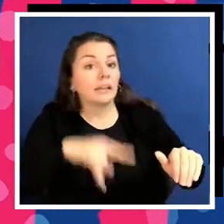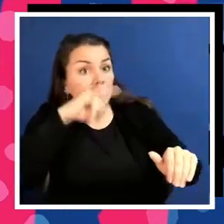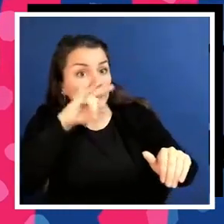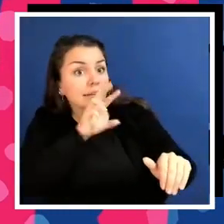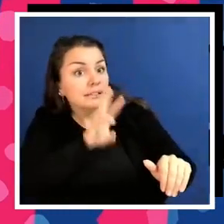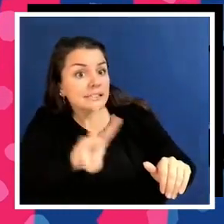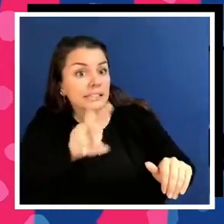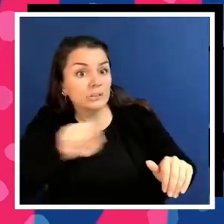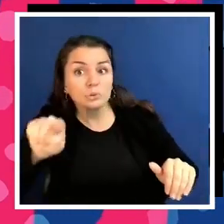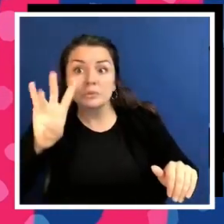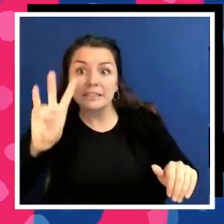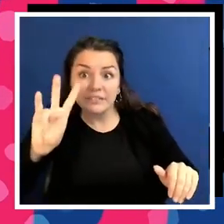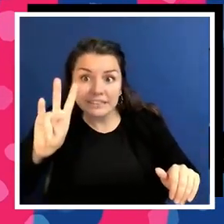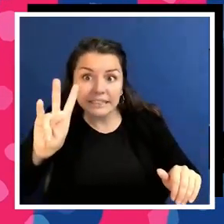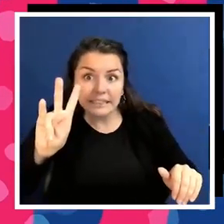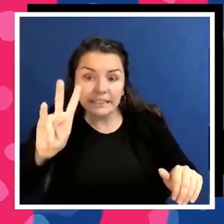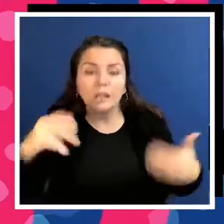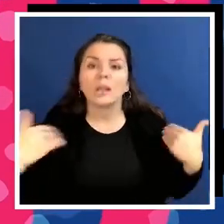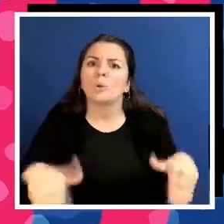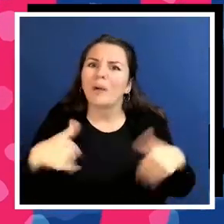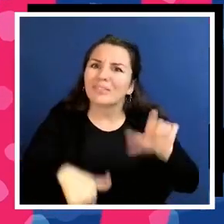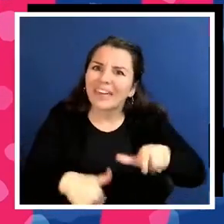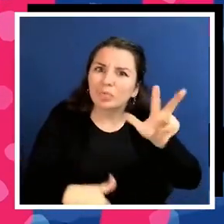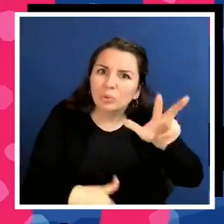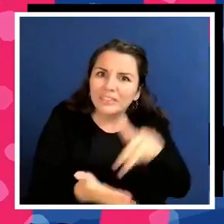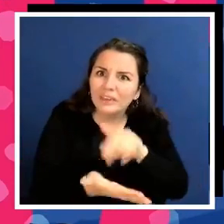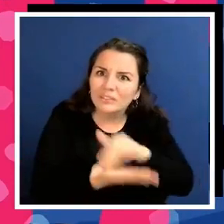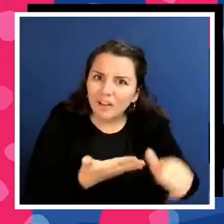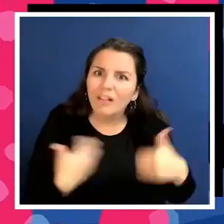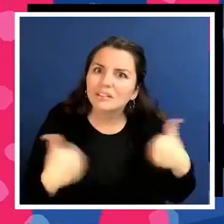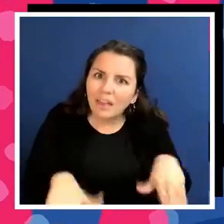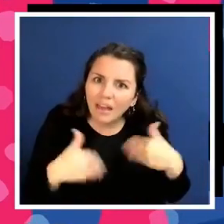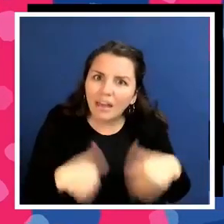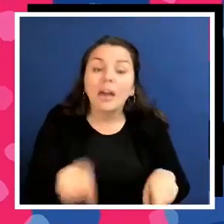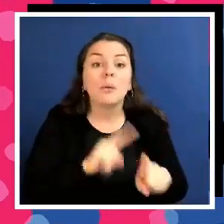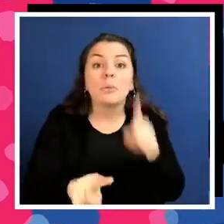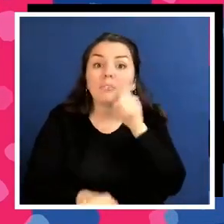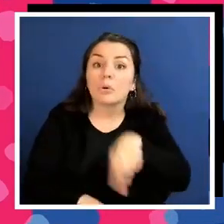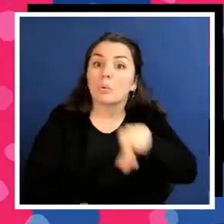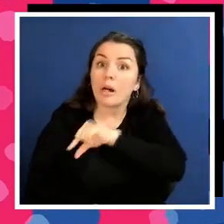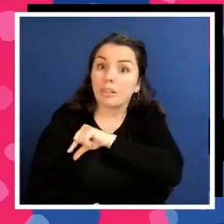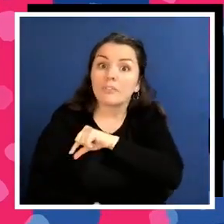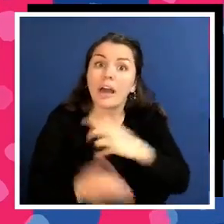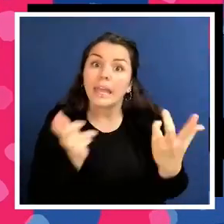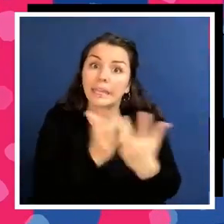RAISE THESE KIDS DURING THIS PANDEMIC. THE GOVERNMENT IS GIVING YOU MONEY TO HELP RAISE YOUR KIDS. IT'S CALLED THE CHILD TAX CREDIT IF YOU HAVE A KID